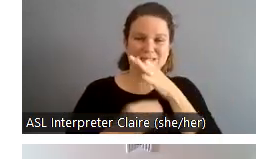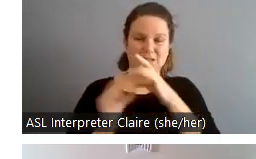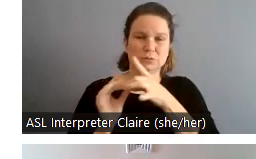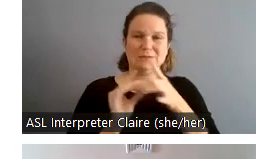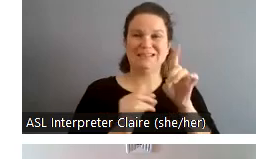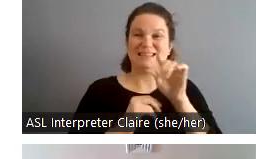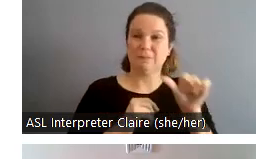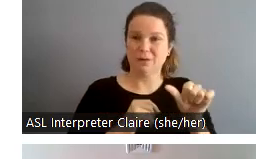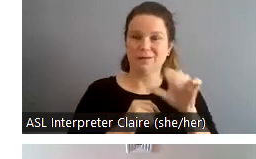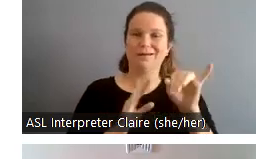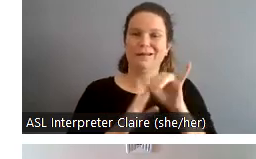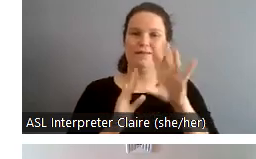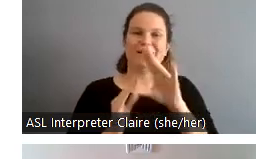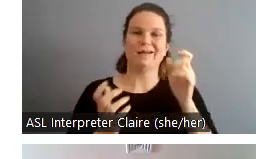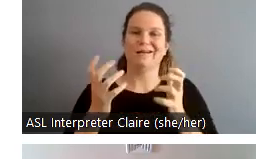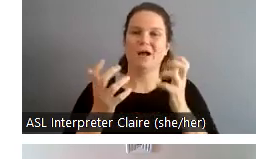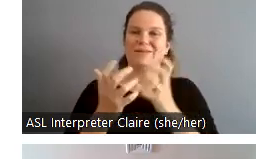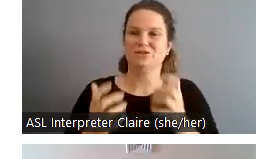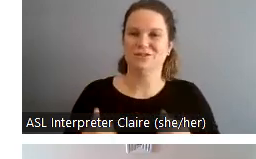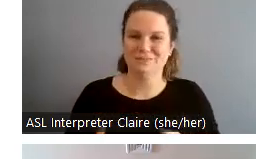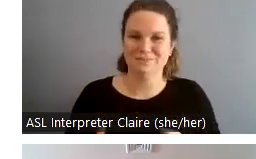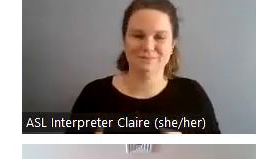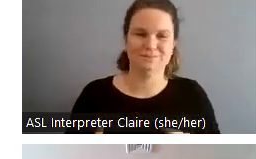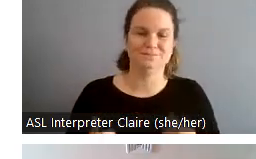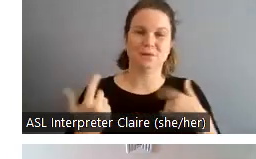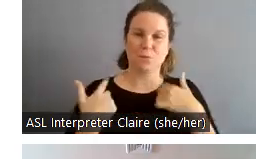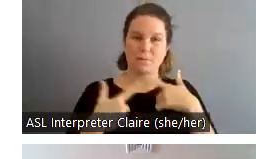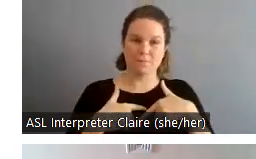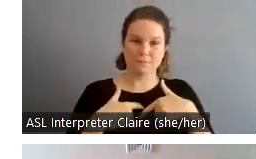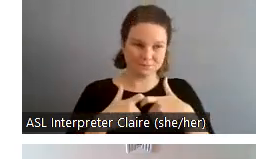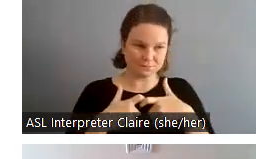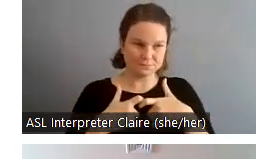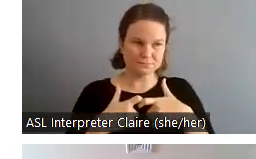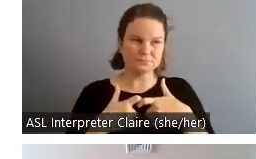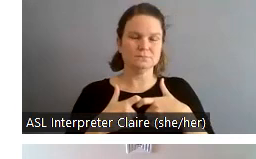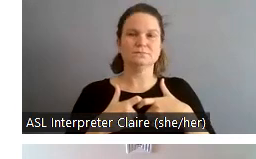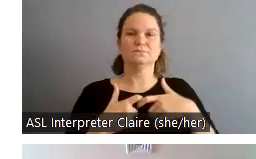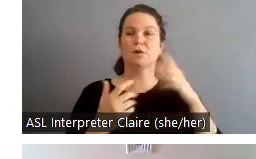identity and accommodations. I'm going to pause before passing it to you and